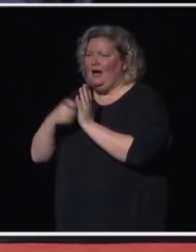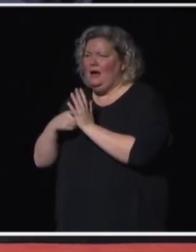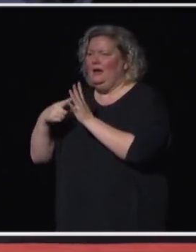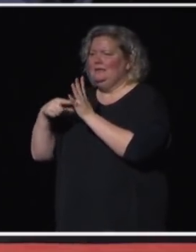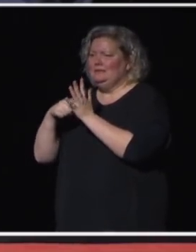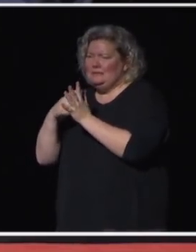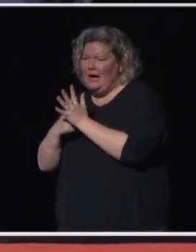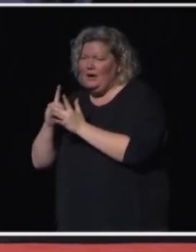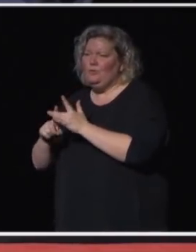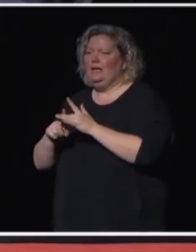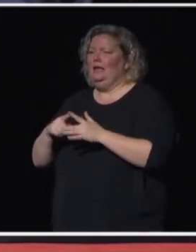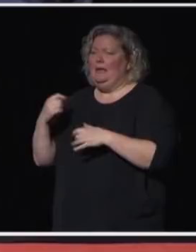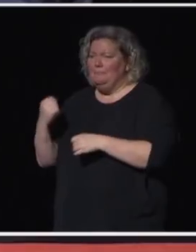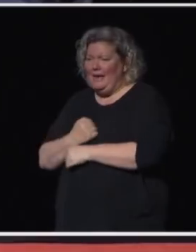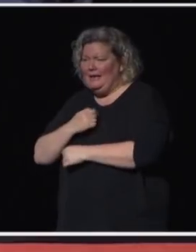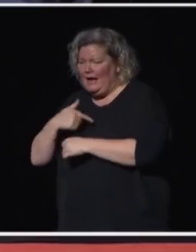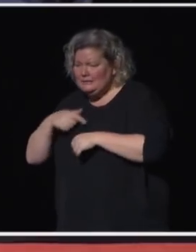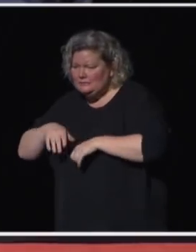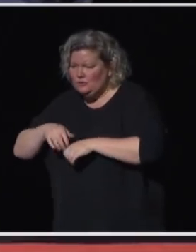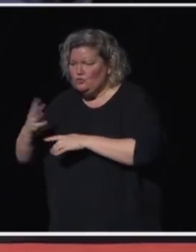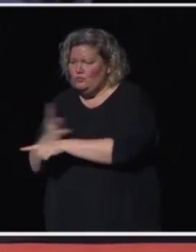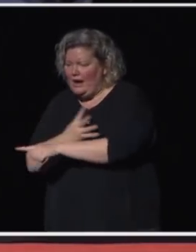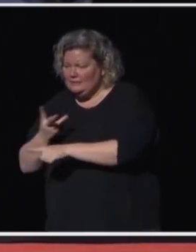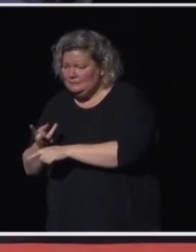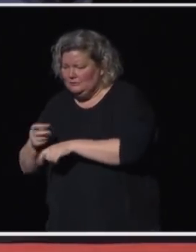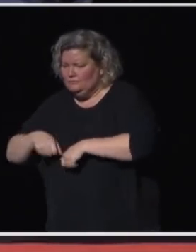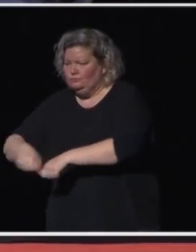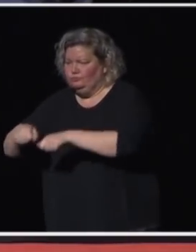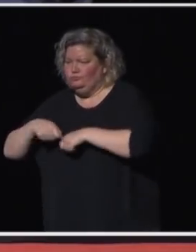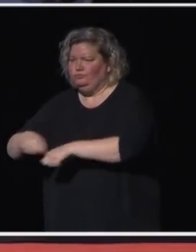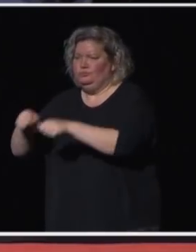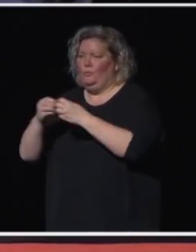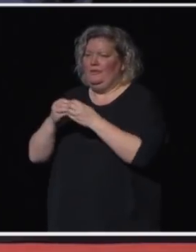He made us cut the grass with a hand-powered mower. In the morning he'd play National Public Radio